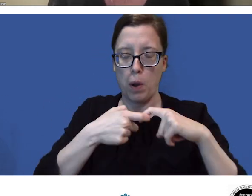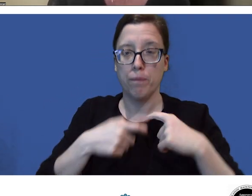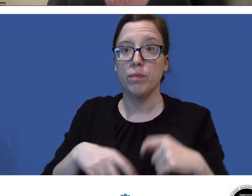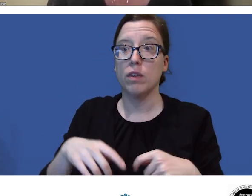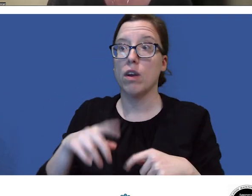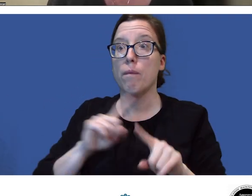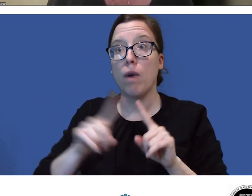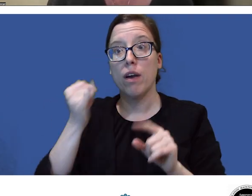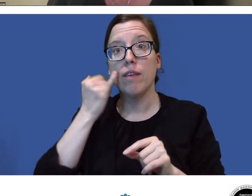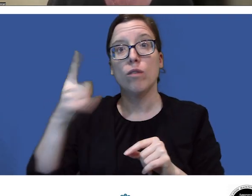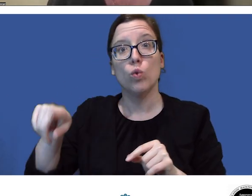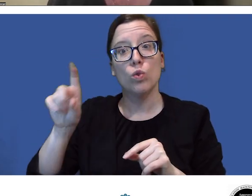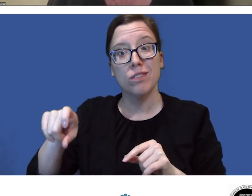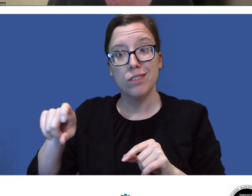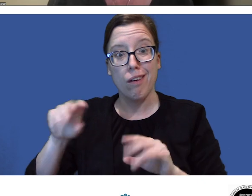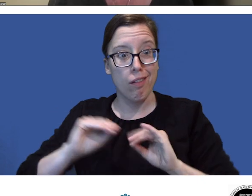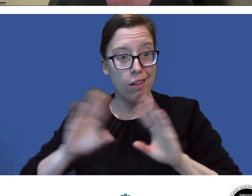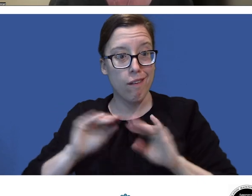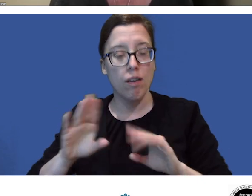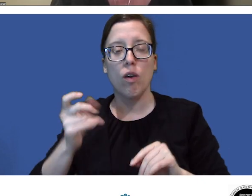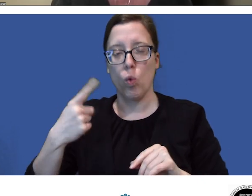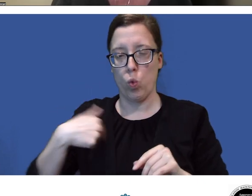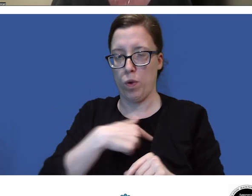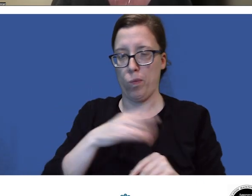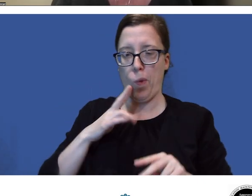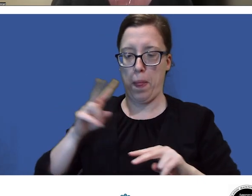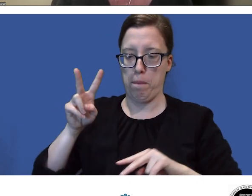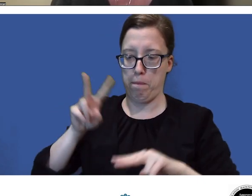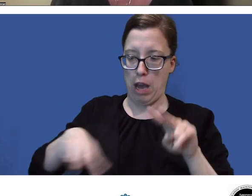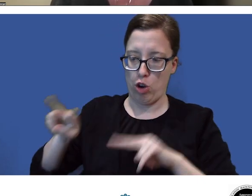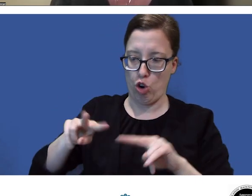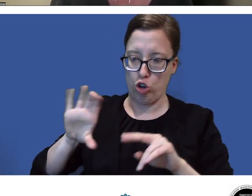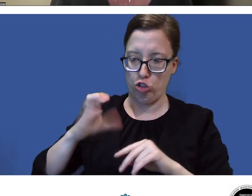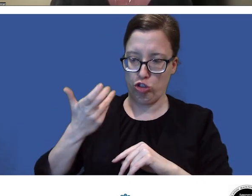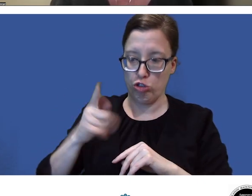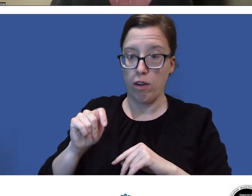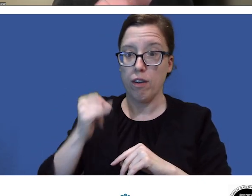if somebody needs clarification, we will monitor it. And so if you need clarification